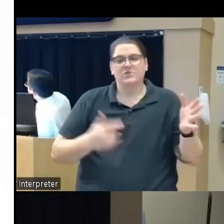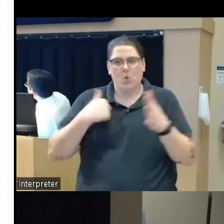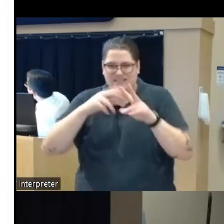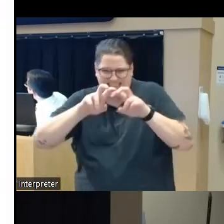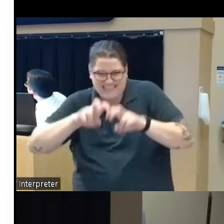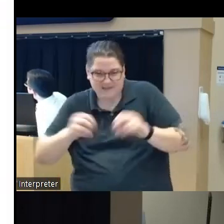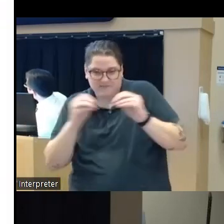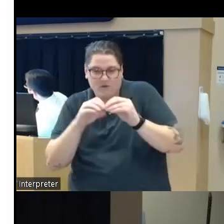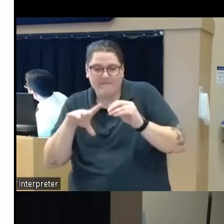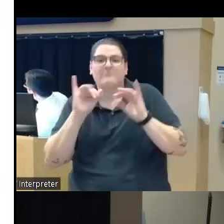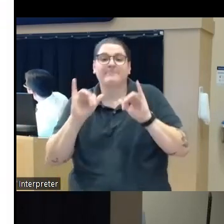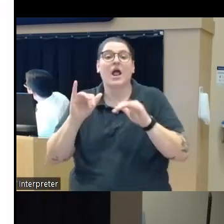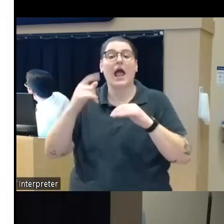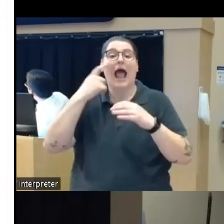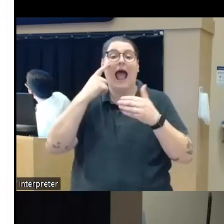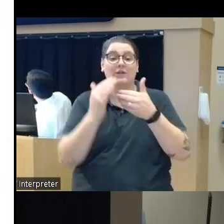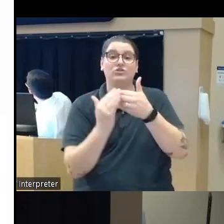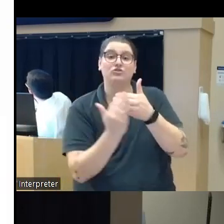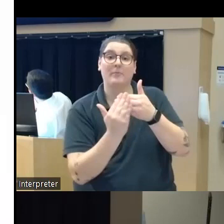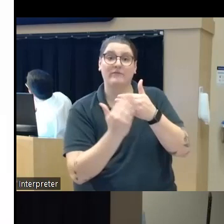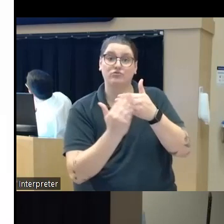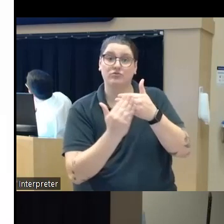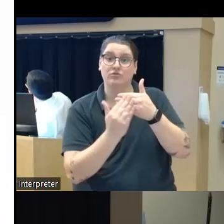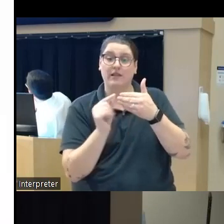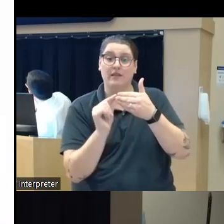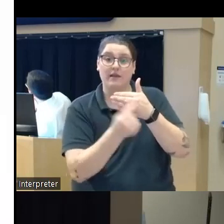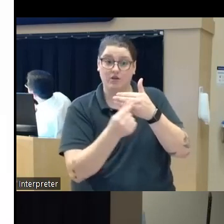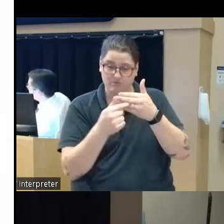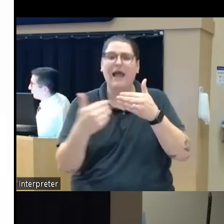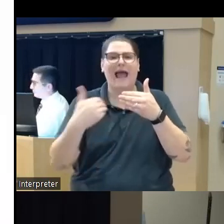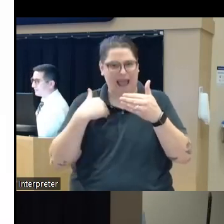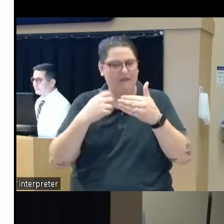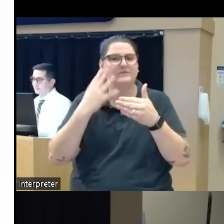found that the superficial layer of the eye also was had this effect as well as the deep but we